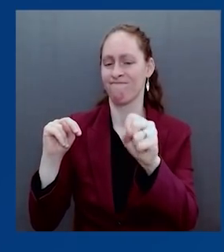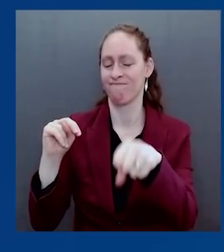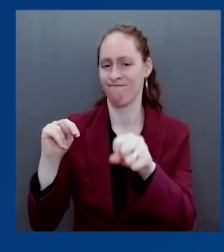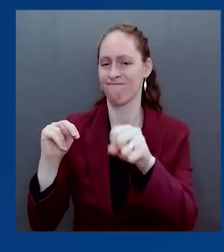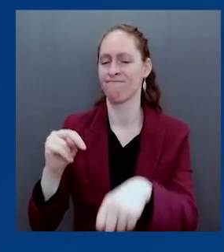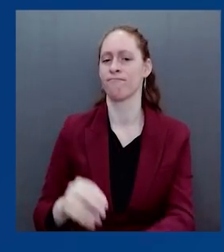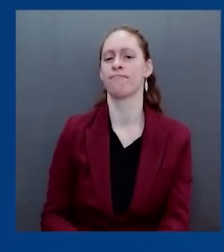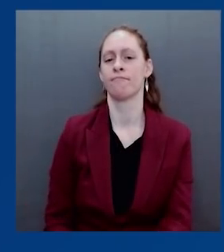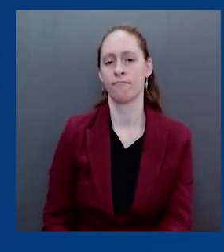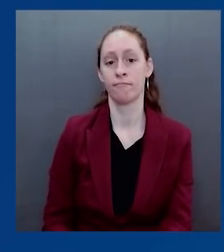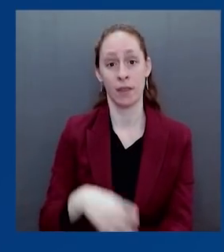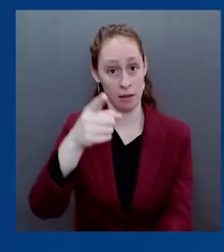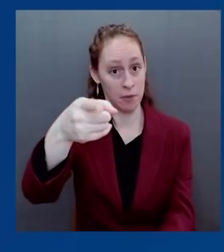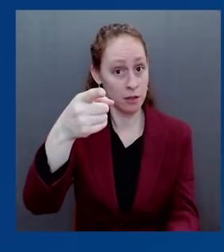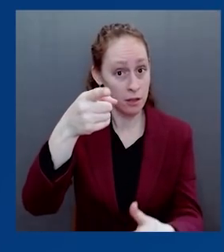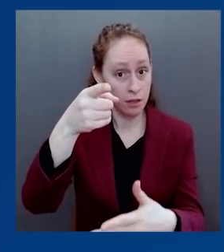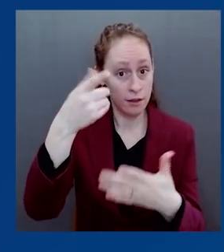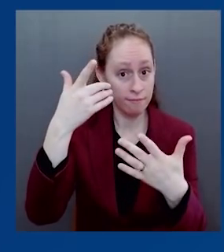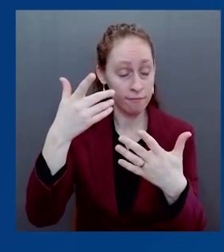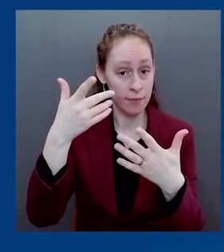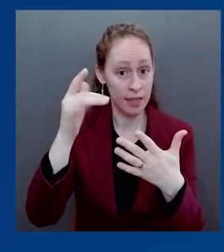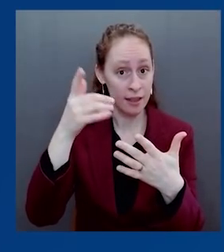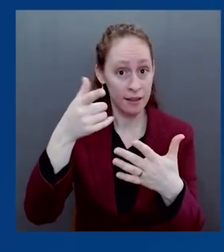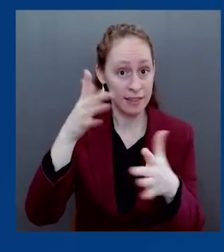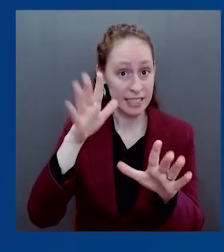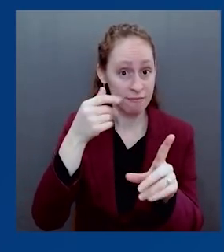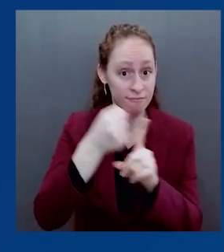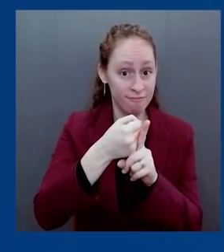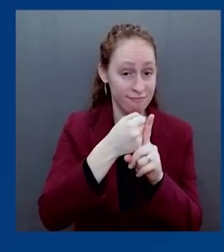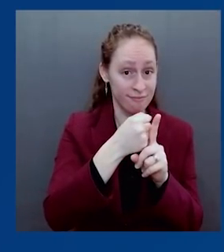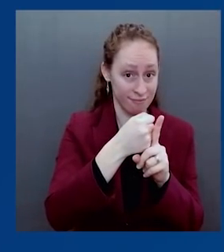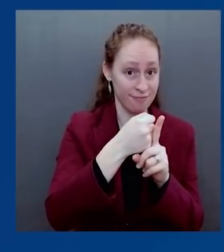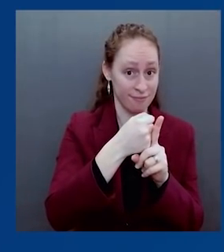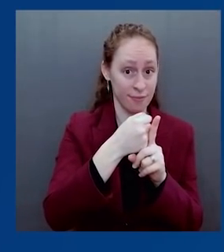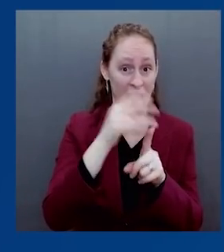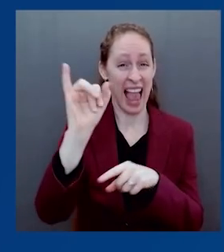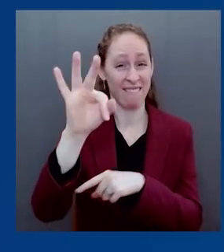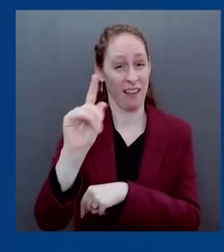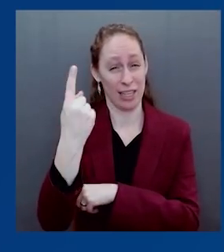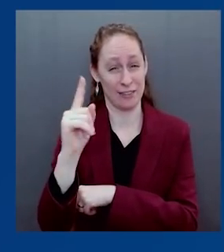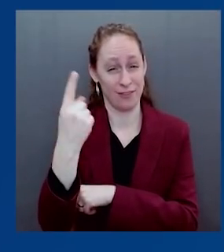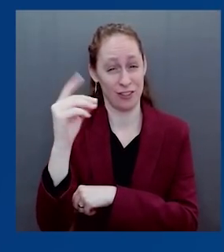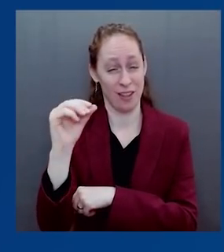We don't have enough data at this point to really give you any firm indication of that.